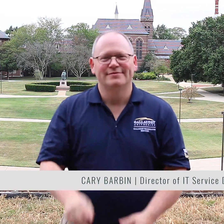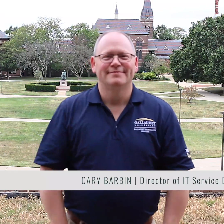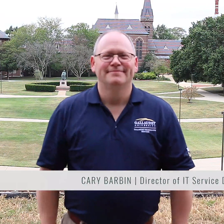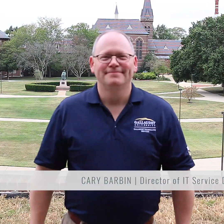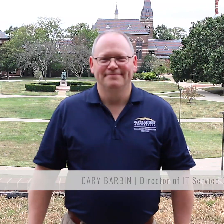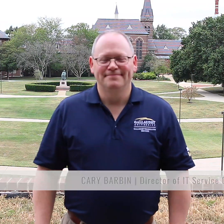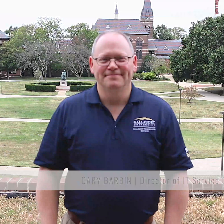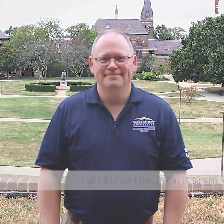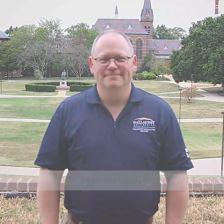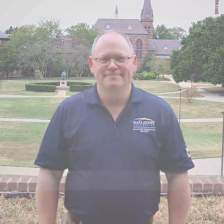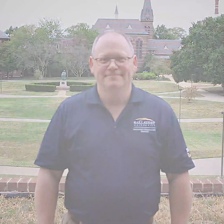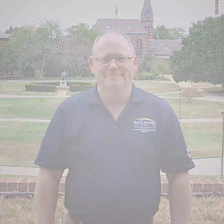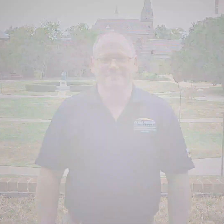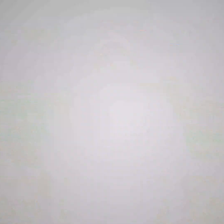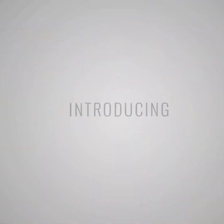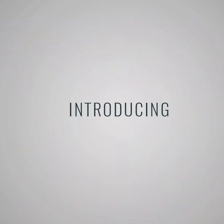here at Gallaudet University.